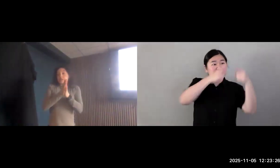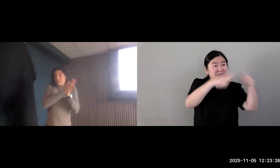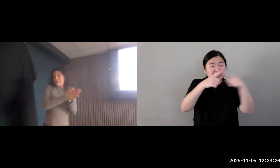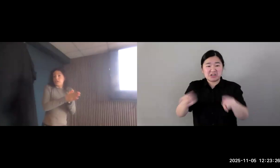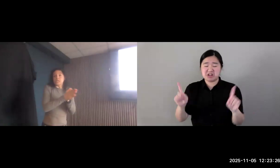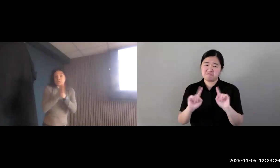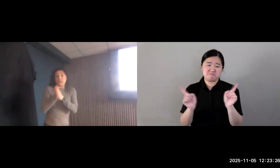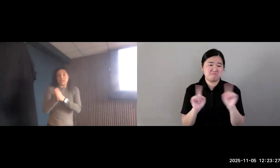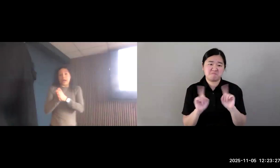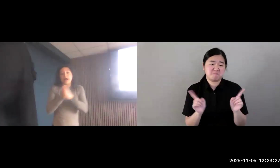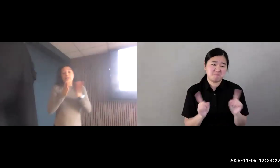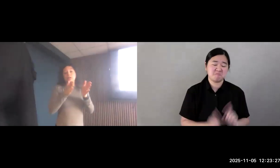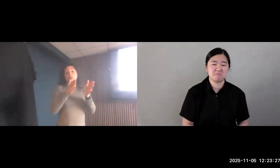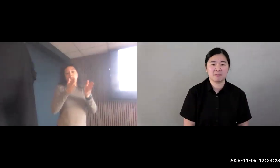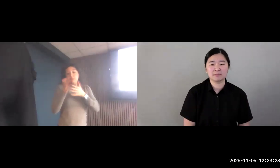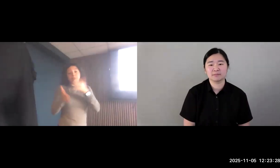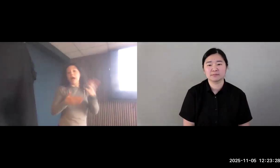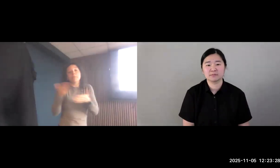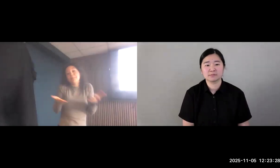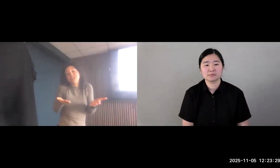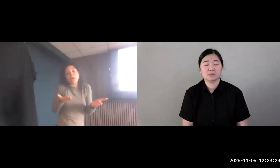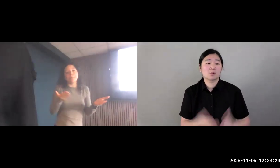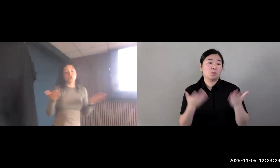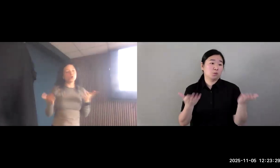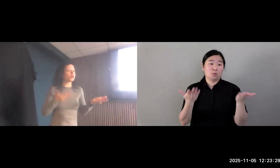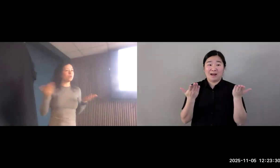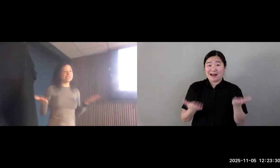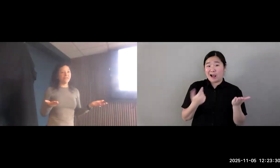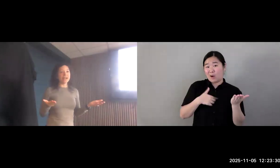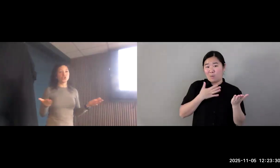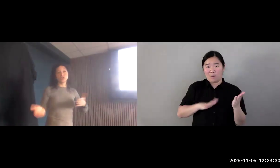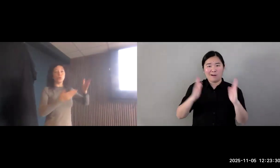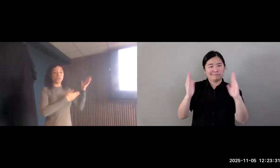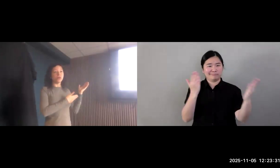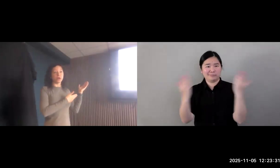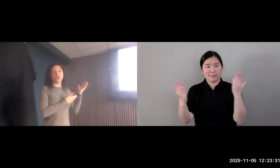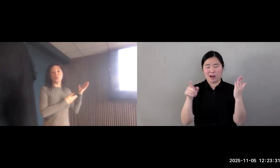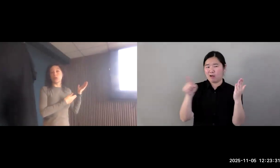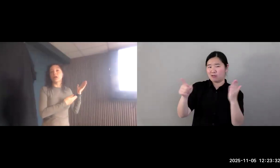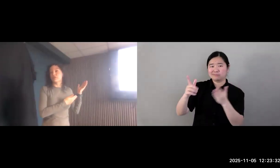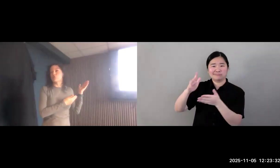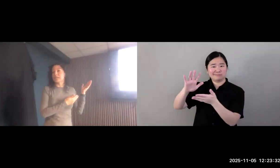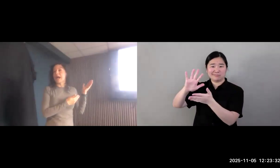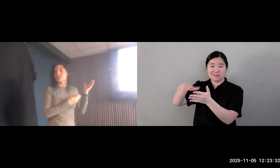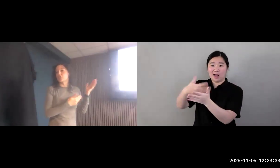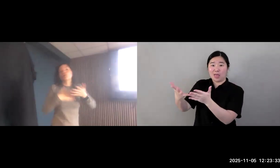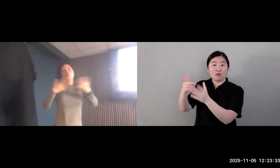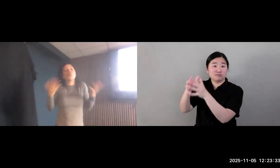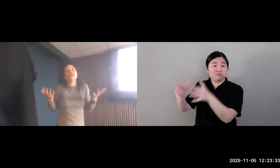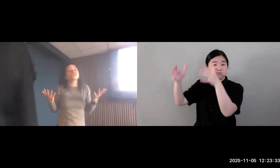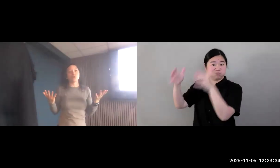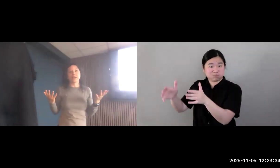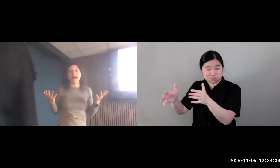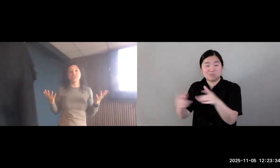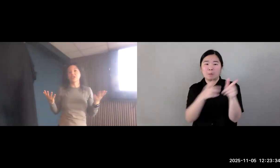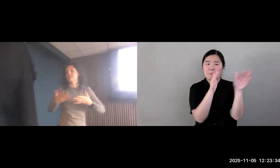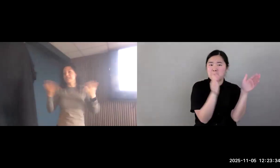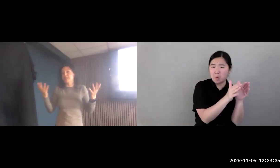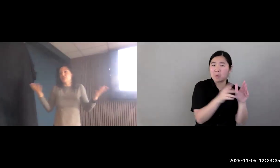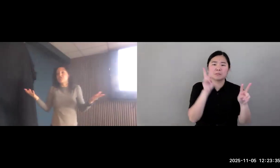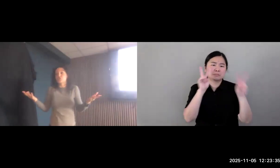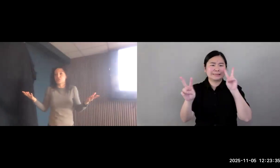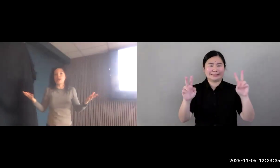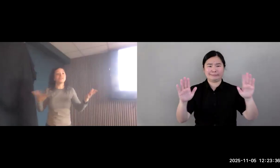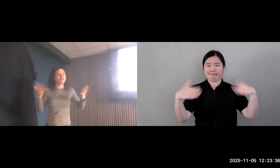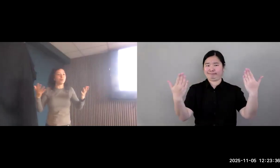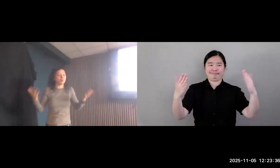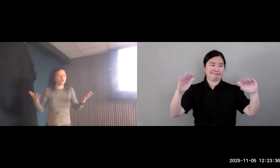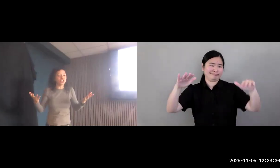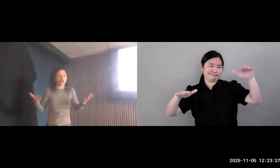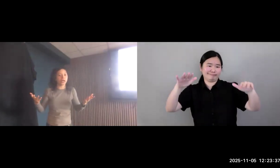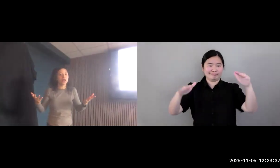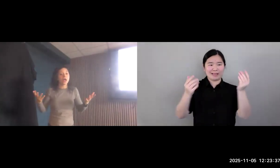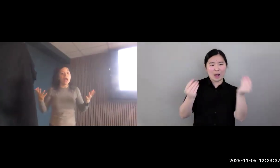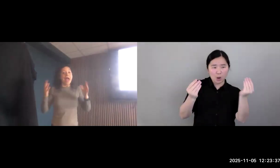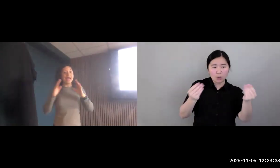Yes, the first is that might be shaped by sociolinguistic factors, so we saw that they use a lot of constructed action. Now, what is constructed action? That's basically gestures, right? Deaf people gesturing.